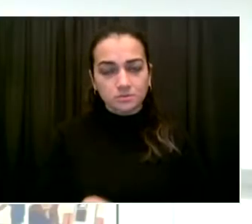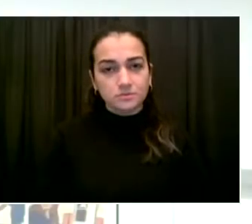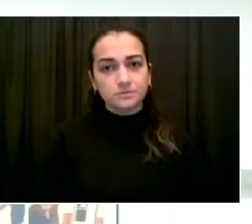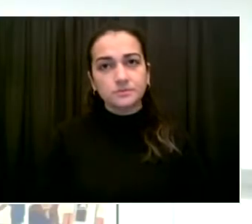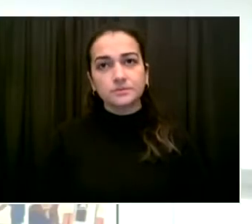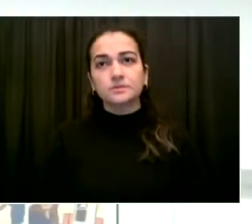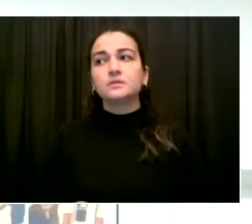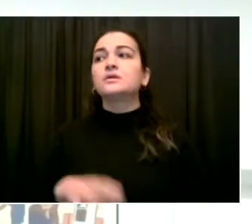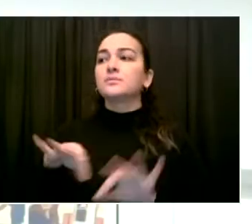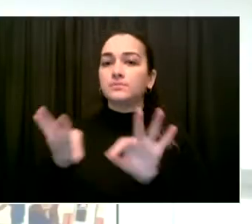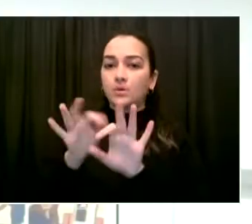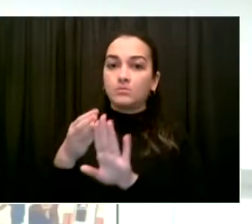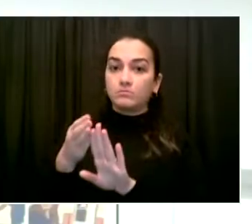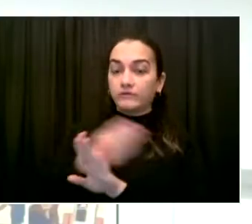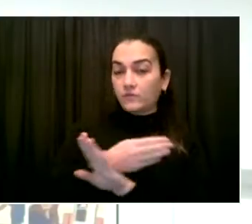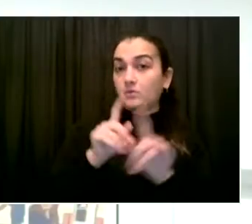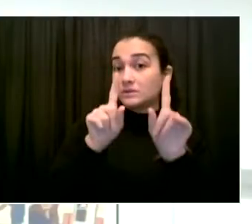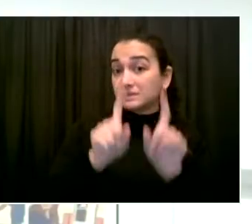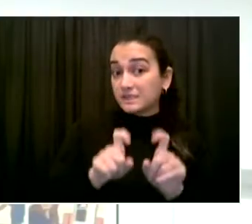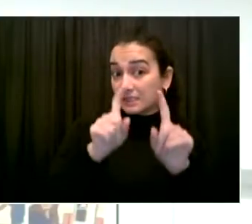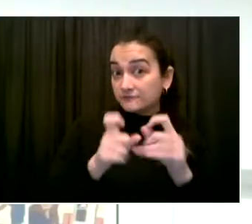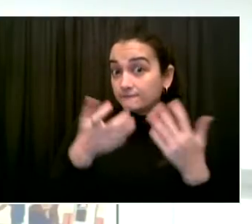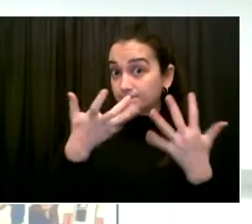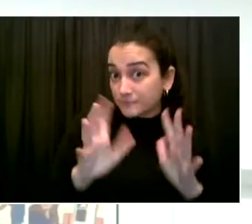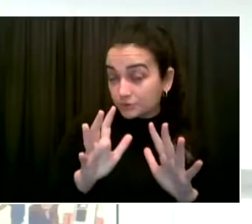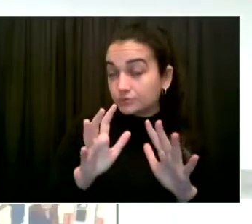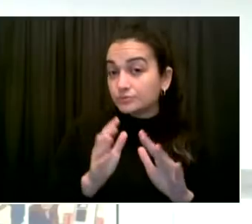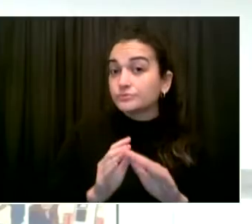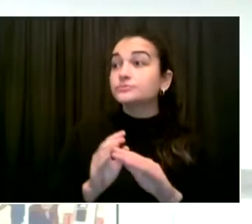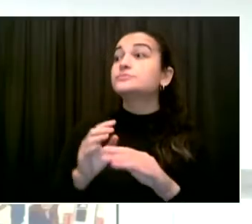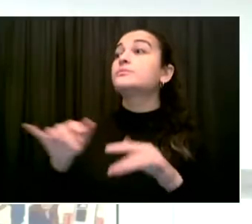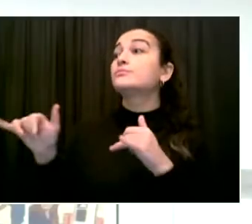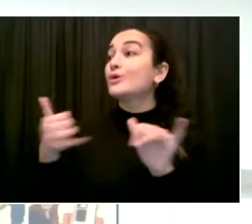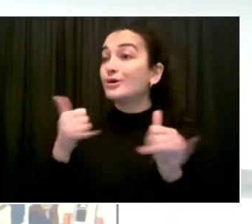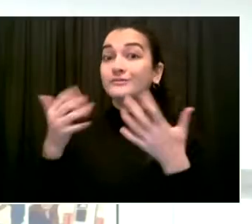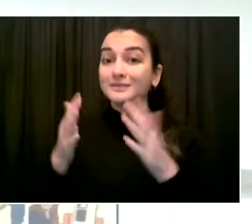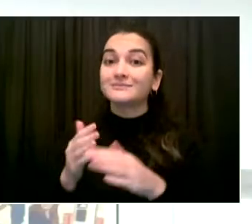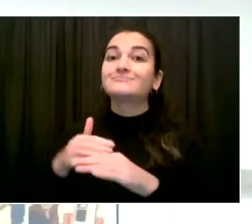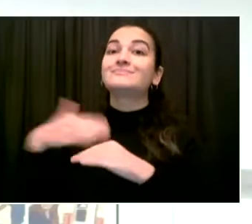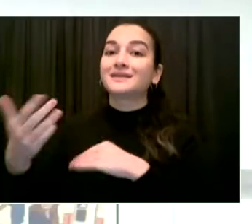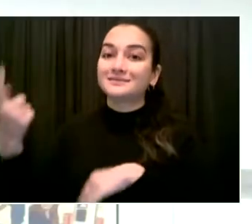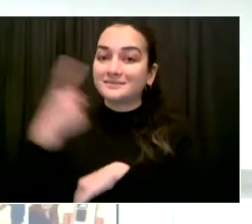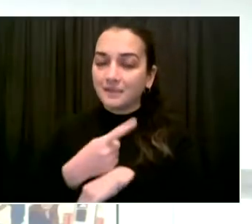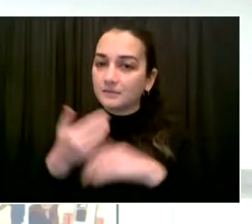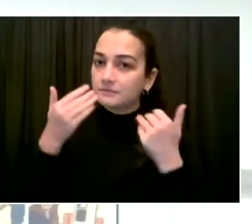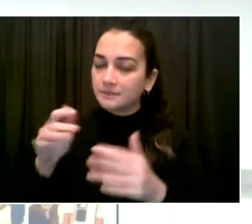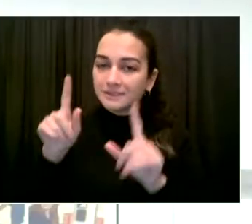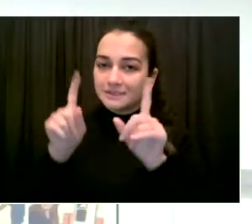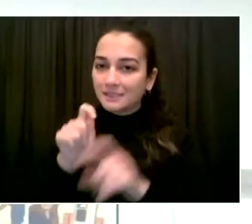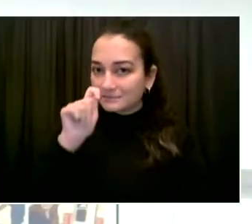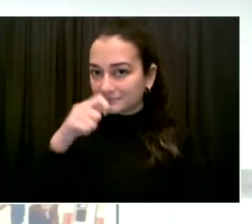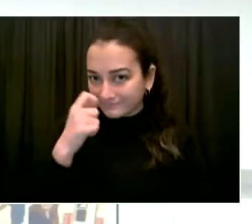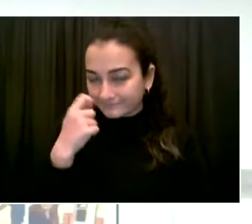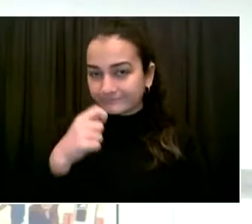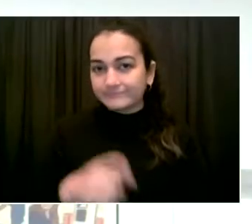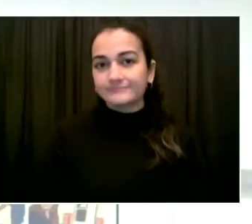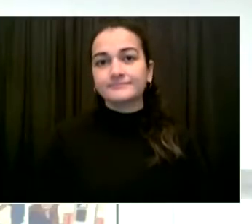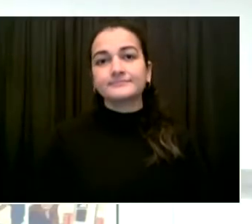BEFORE AND AFTER A GATHERING FINAL THING KEEP IT AS SMALL AS